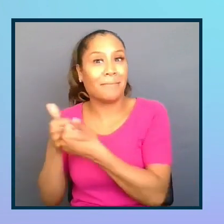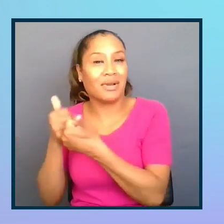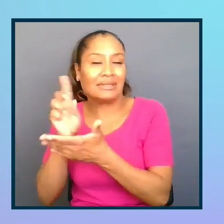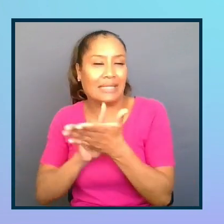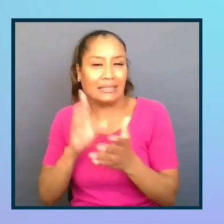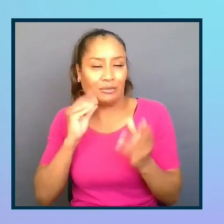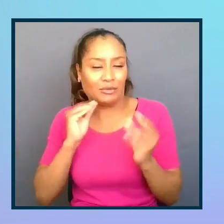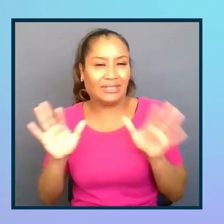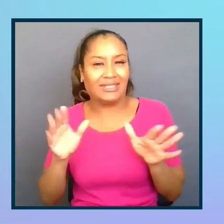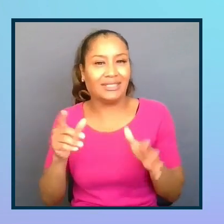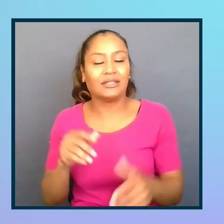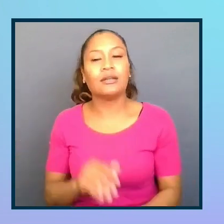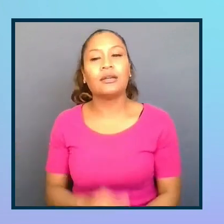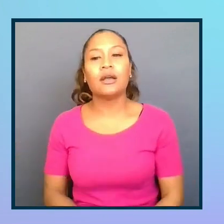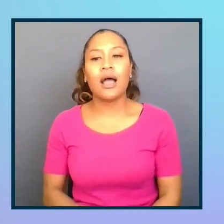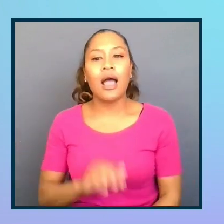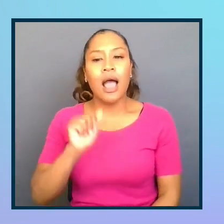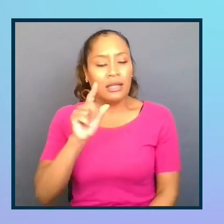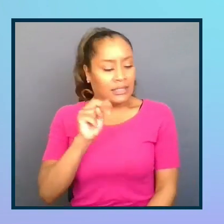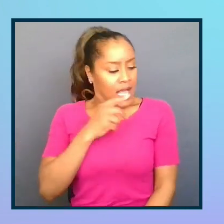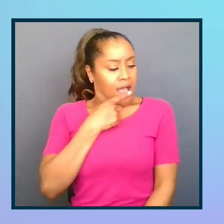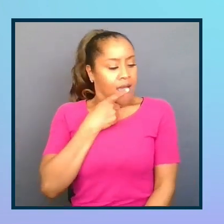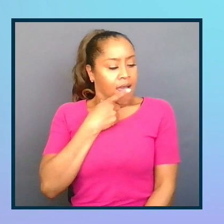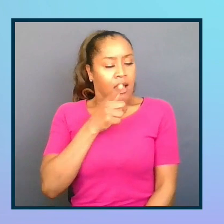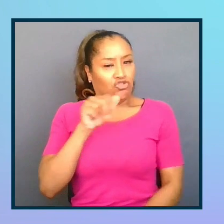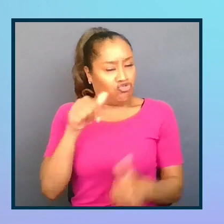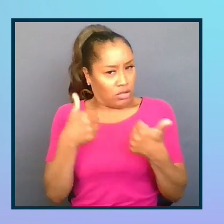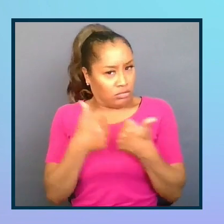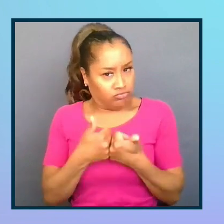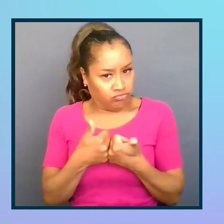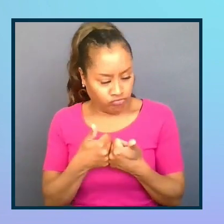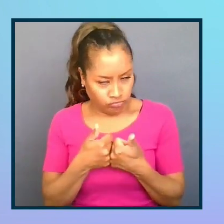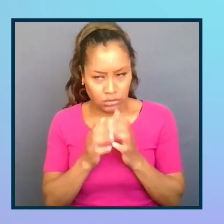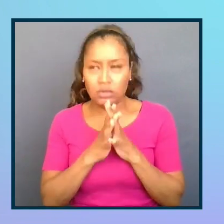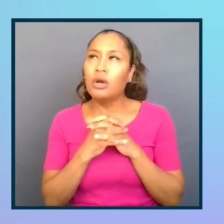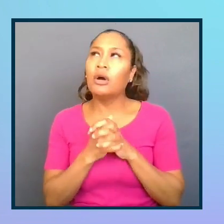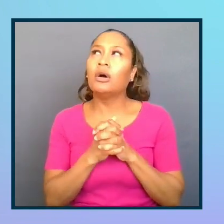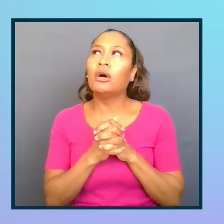Challenges, yeah, iOS and Android can operate differently.